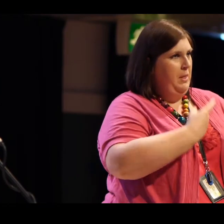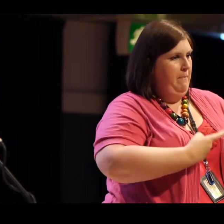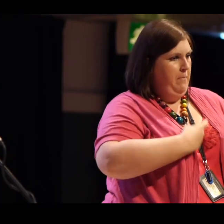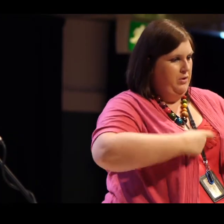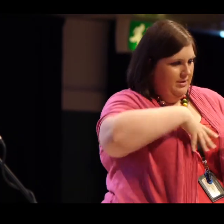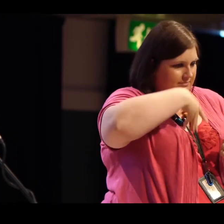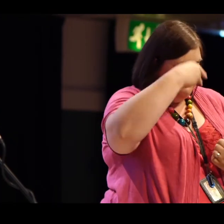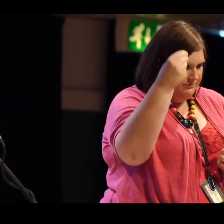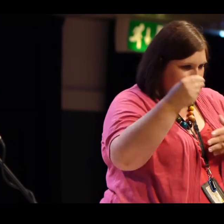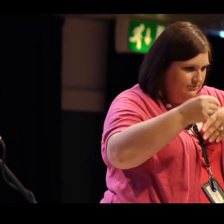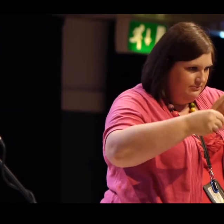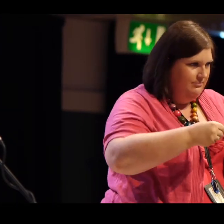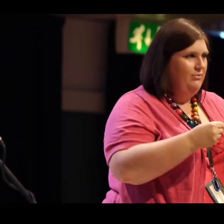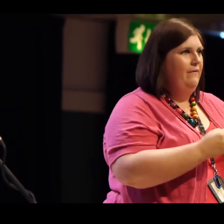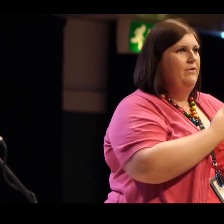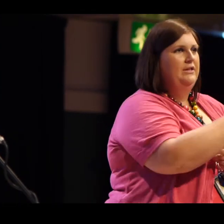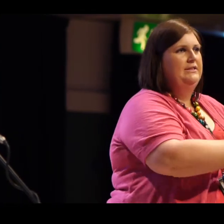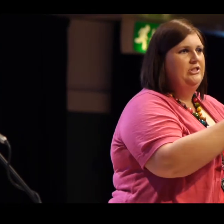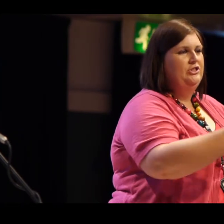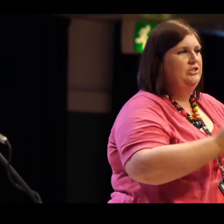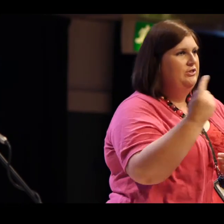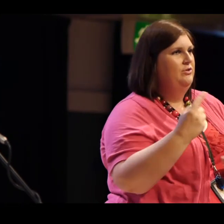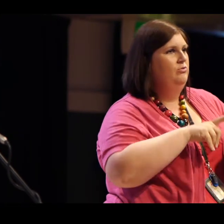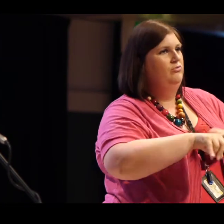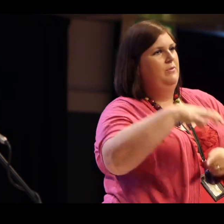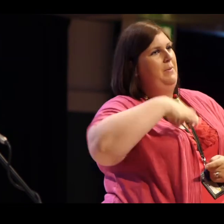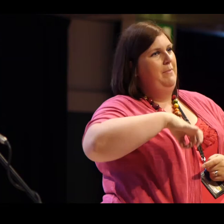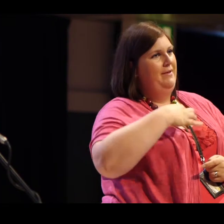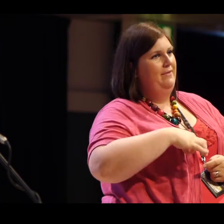"of every single person benefiting from that education."